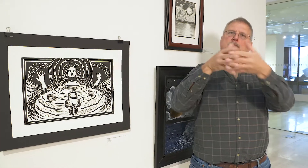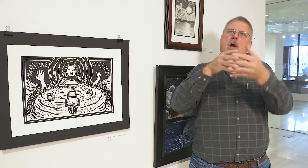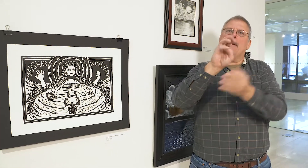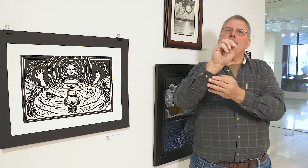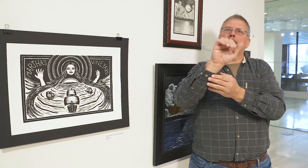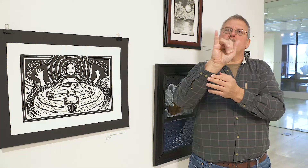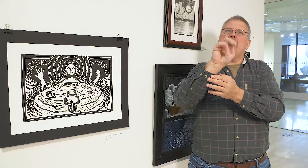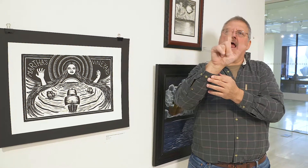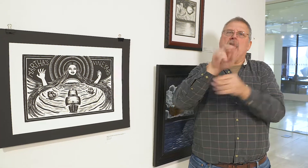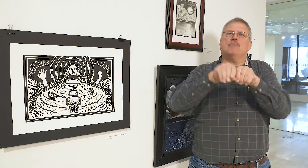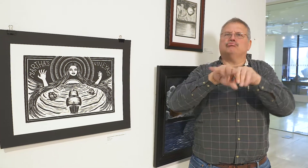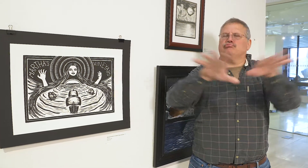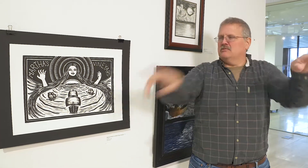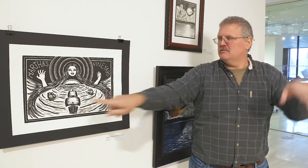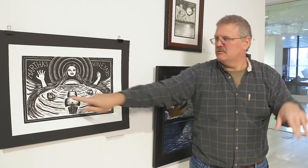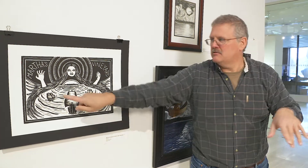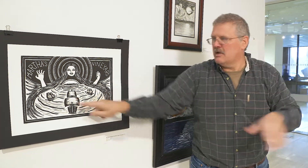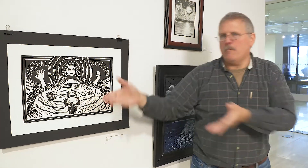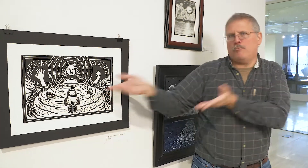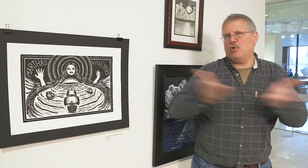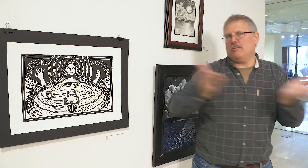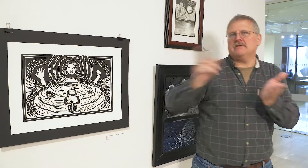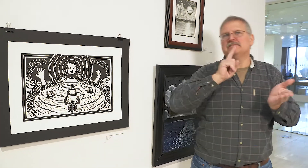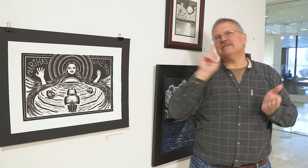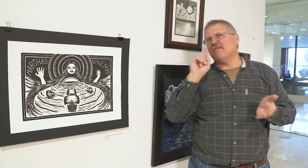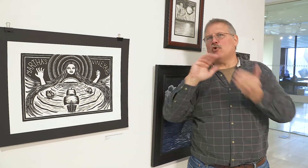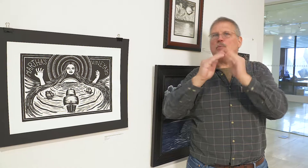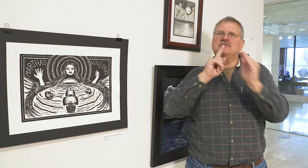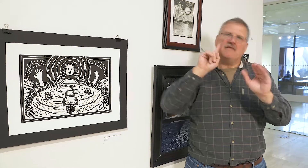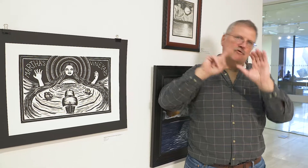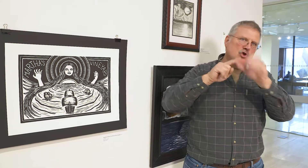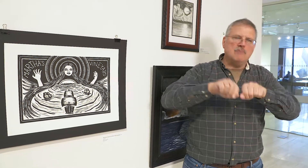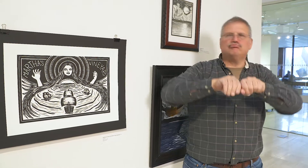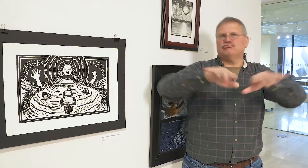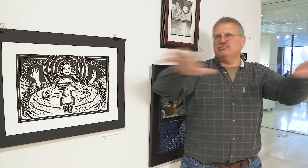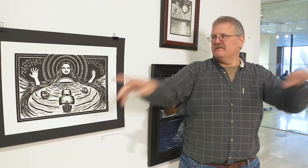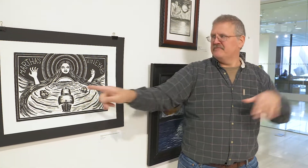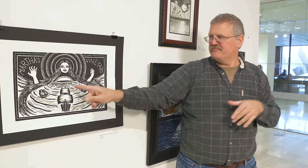and it is spreading like waves from the island to the American mainland. The ships are carrying Deaf community